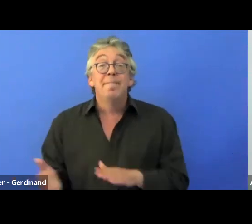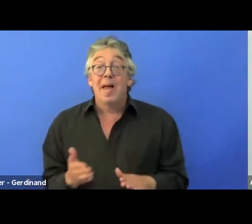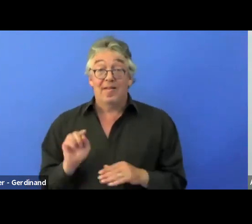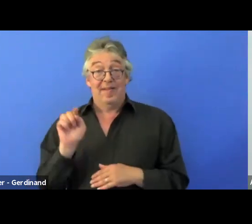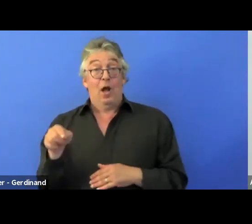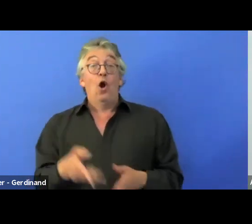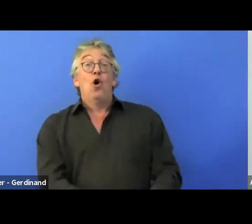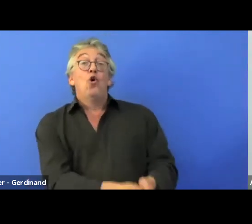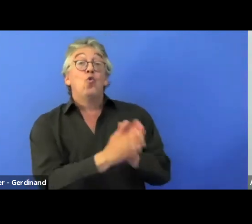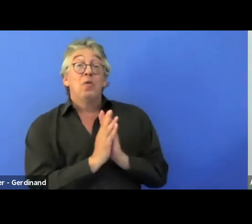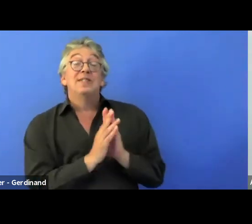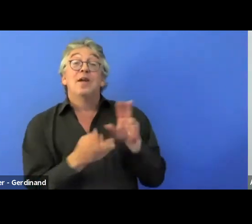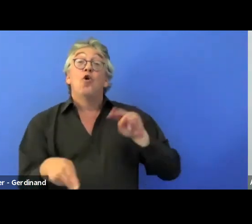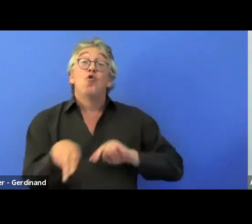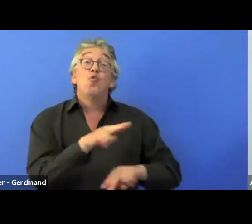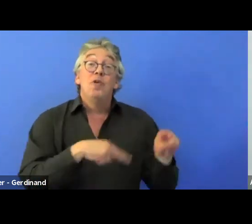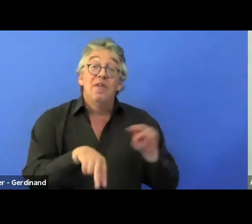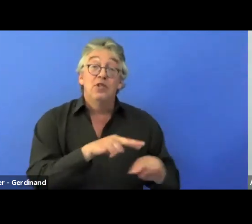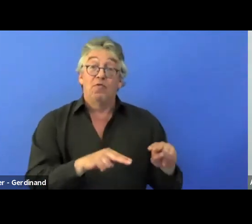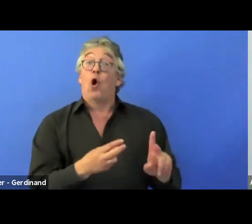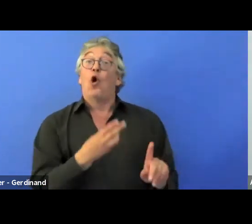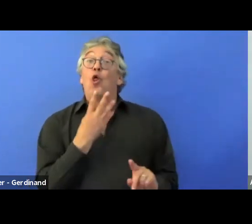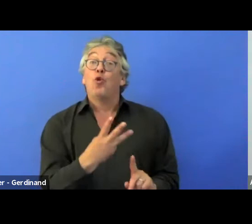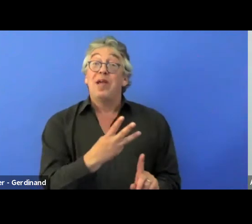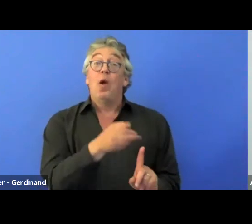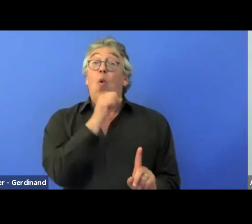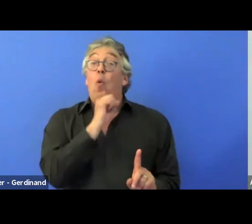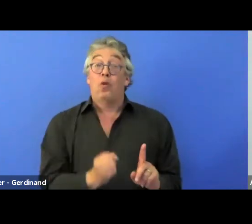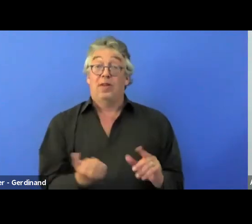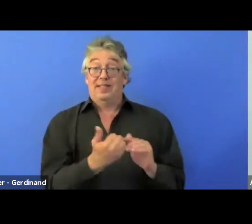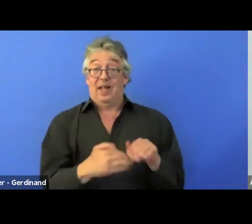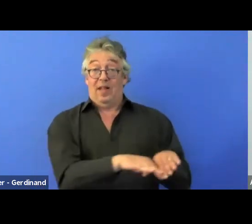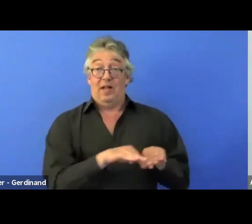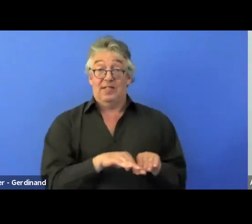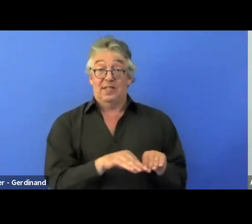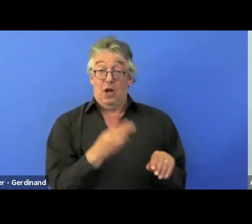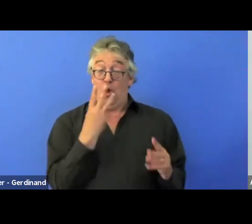of the three existing standards, the main accessibility standards